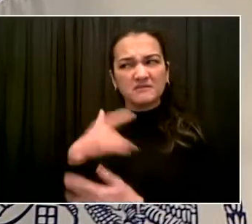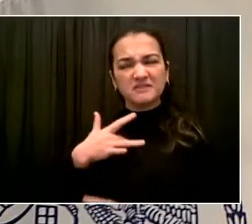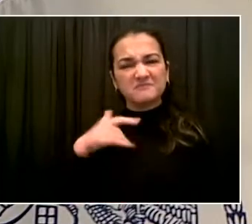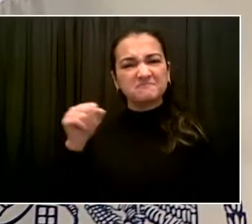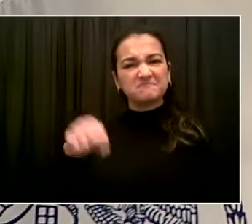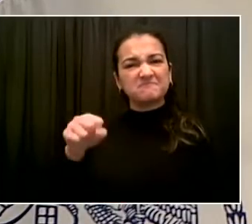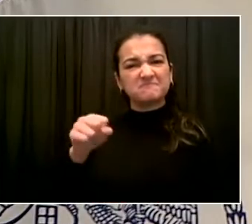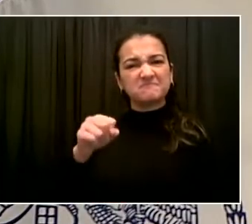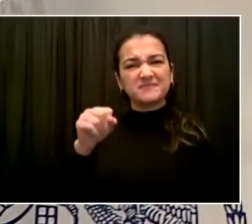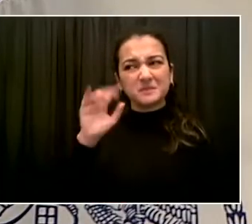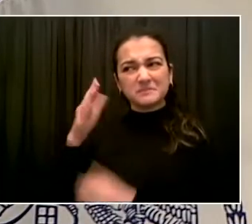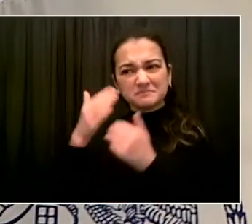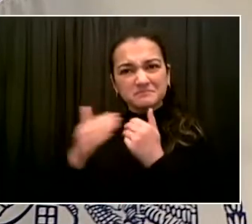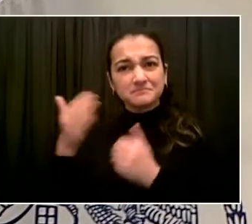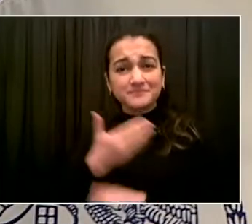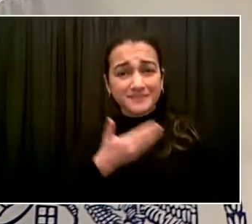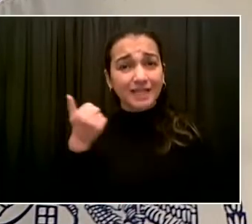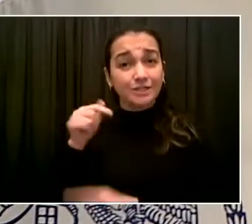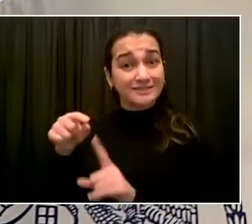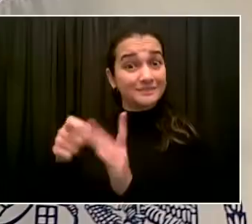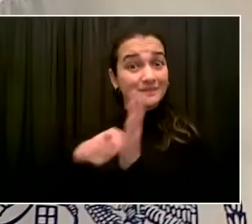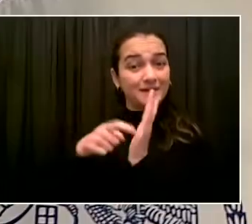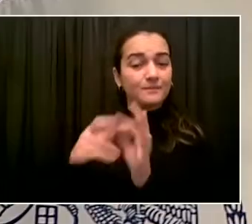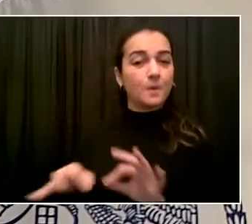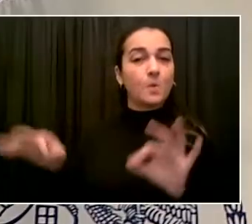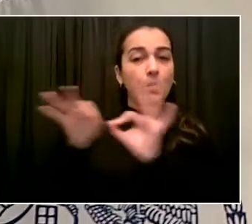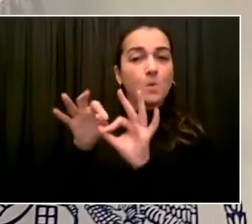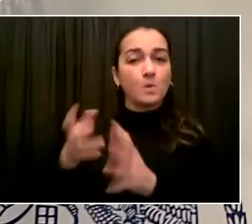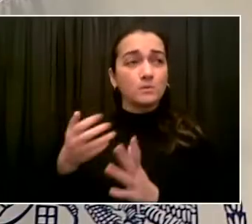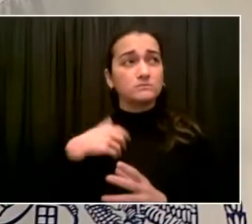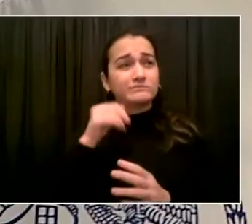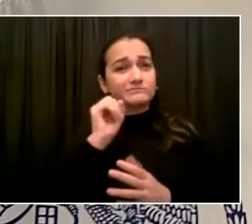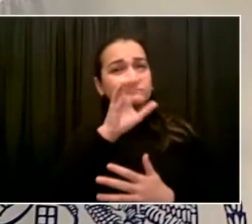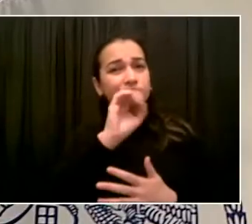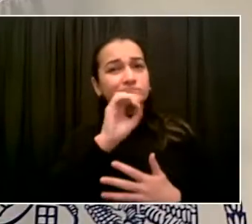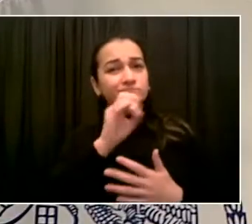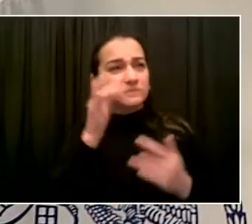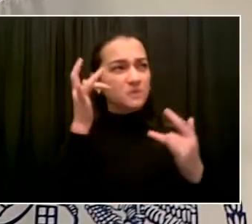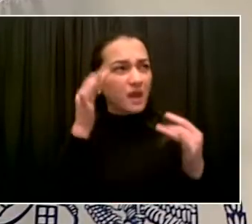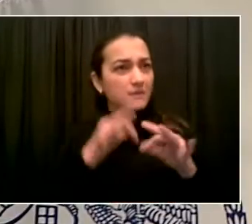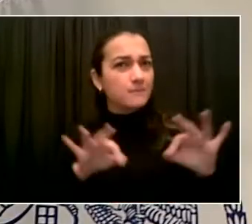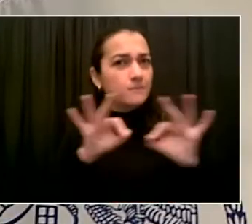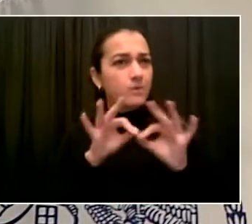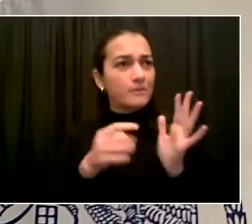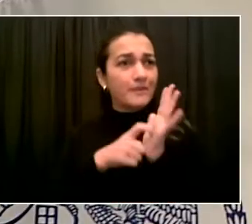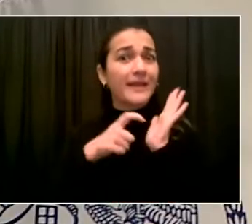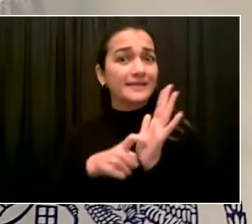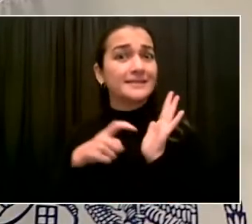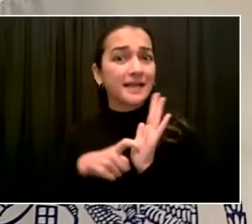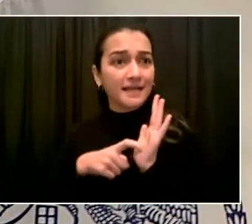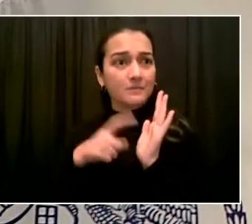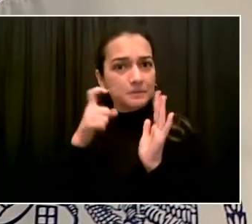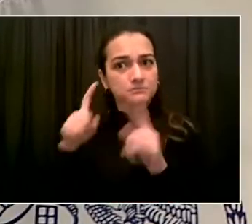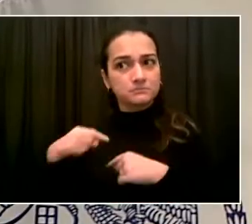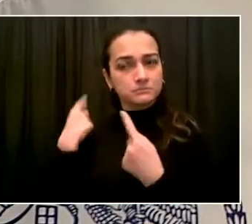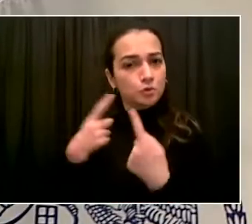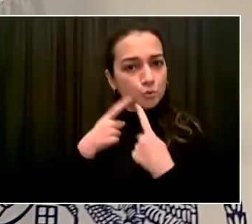ON ALL OF OUR EXPERIENCE INCLUDING, KEY 2 NYC, RESTAURANTS, INDOOR DINING AND ENTERTAINMENTW E ARE CONFIDENT THIS WAS THE RIGHT NEXT STEP IN PRIVATE- SECTOR EMPLOYERS WOULD WORK WITH